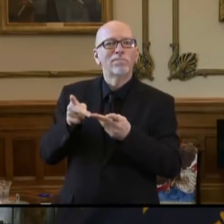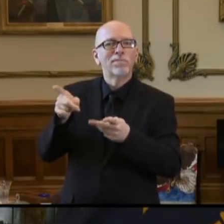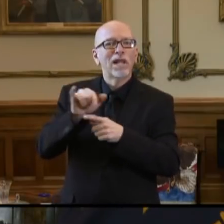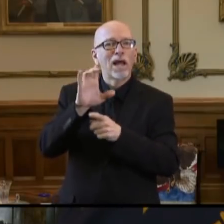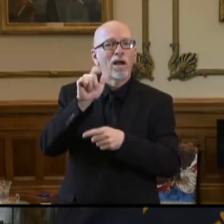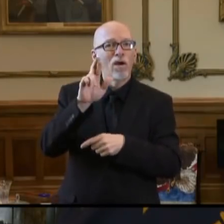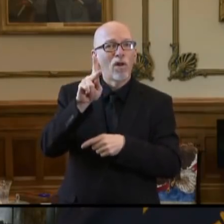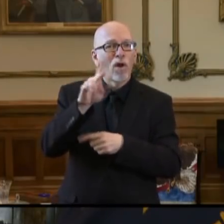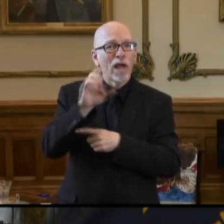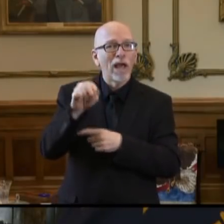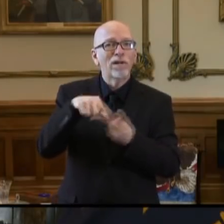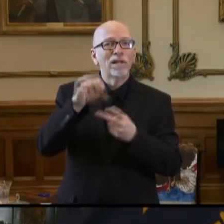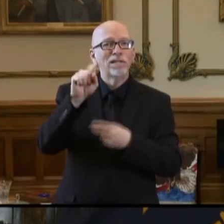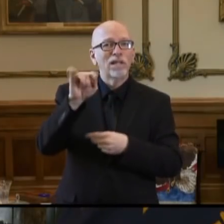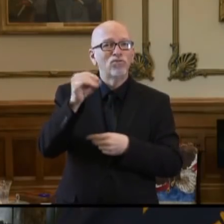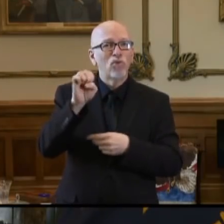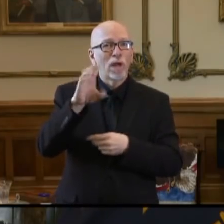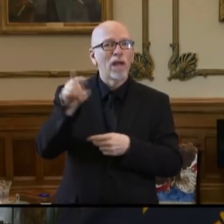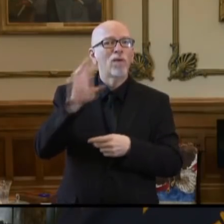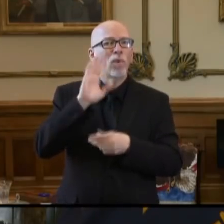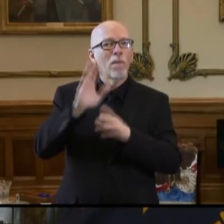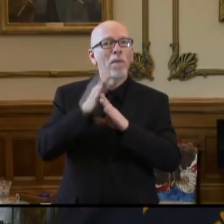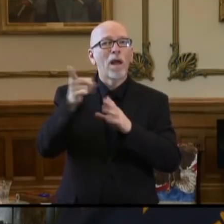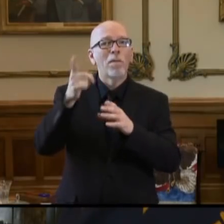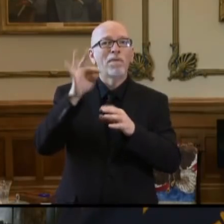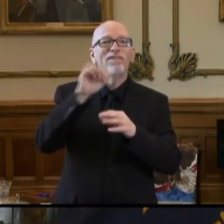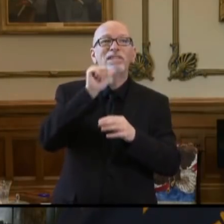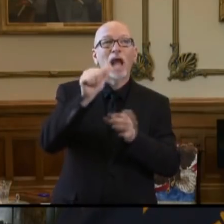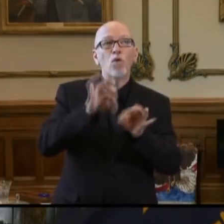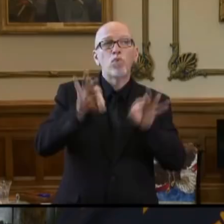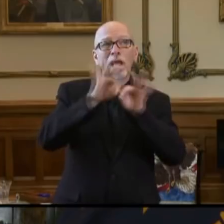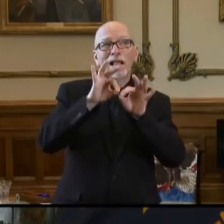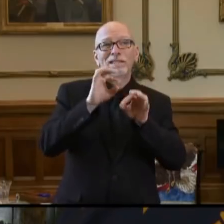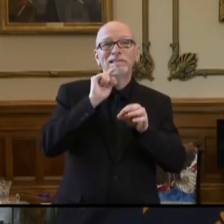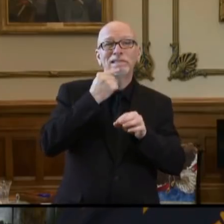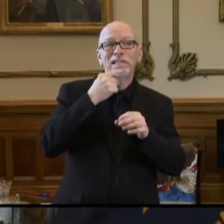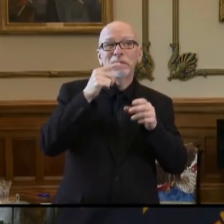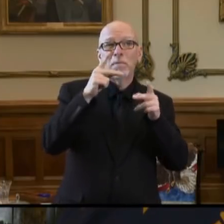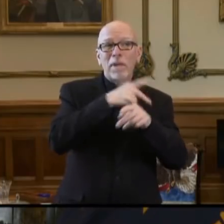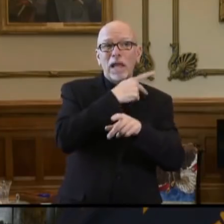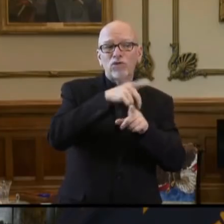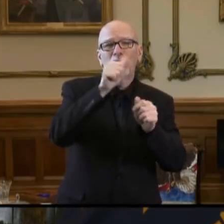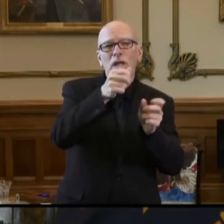ST. JOSEPH COUNTY BE OPENED AND THE STATE WILL USE NEW REHABILITATION FACILITIES IN PLACES SUCH AS CLARK COUNTY AND